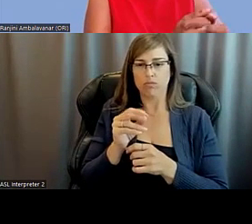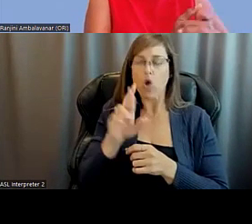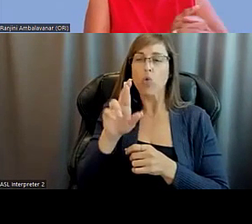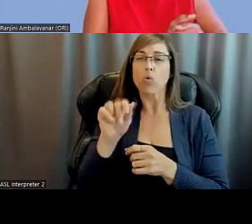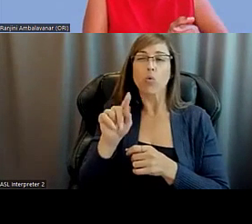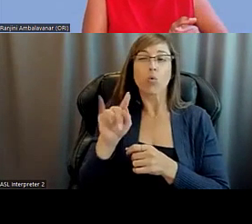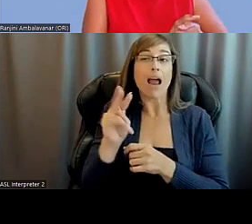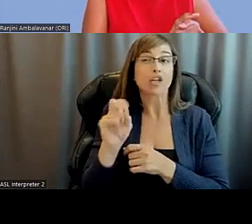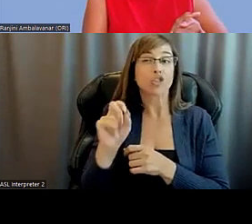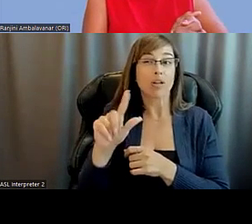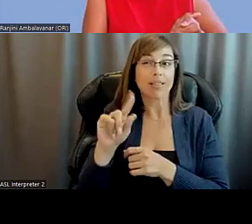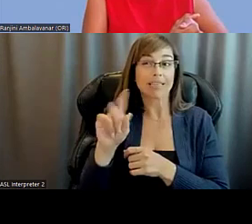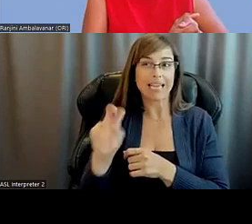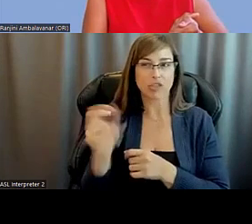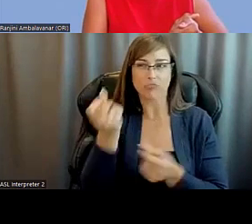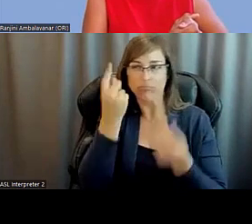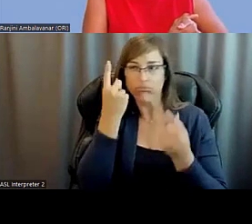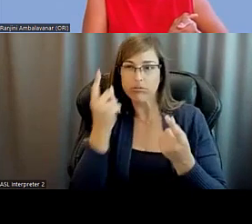actually is the opportunity to do so,